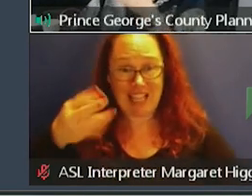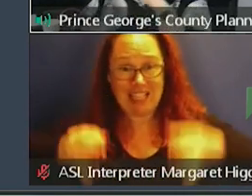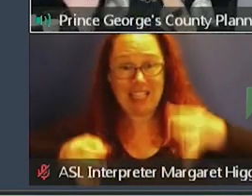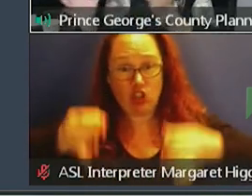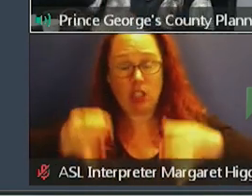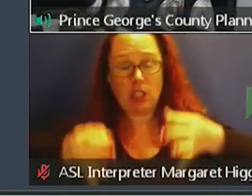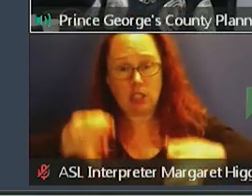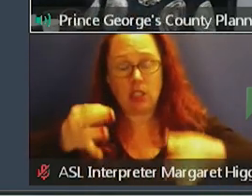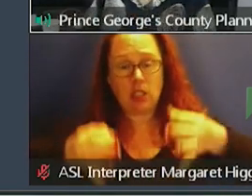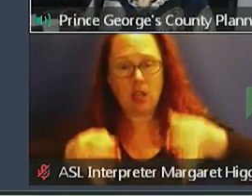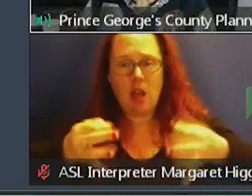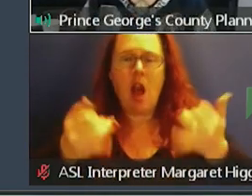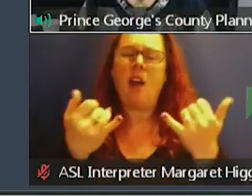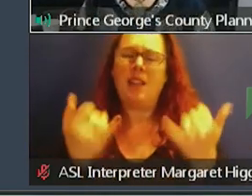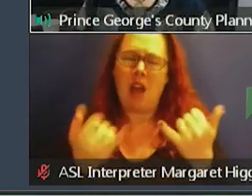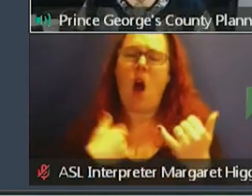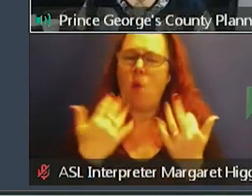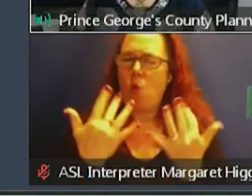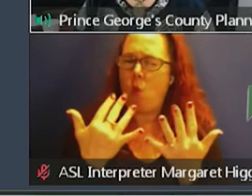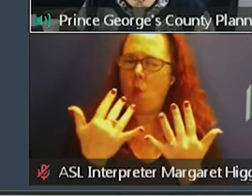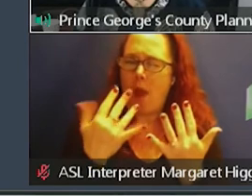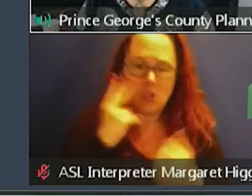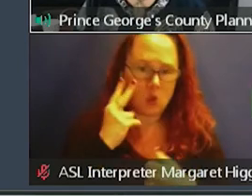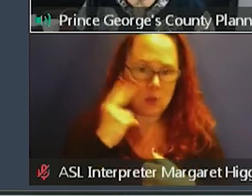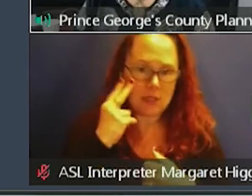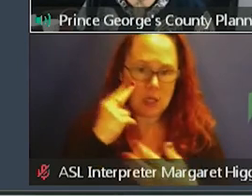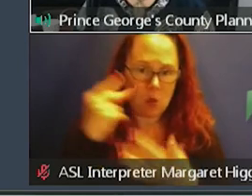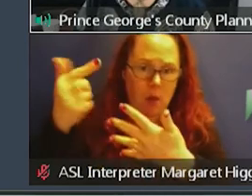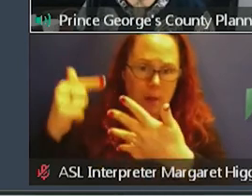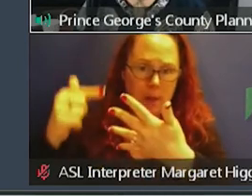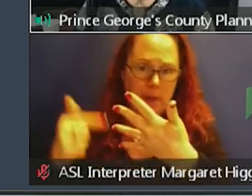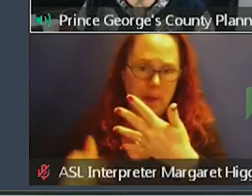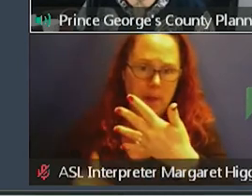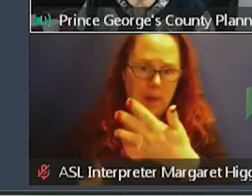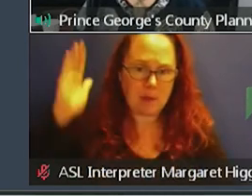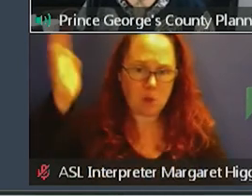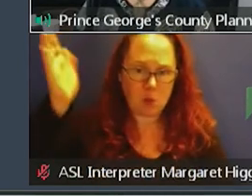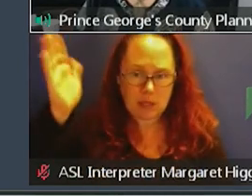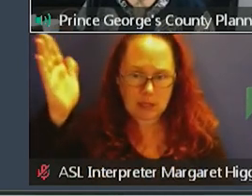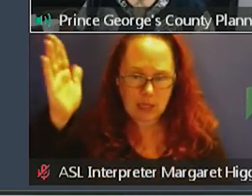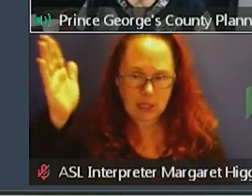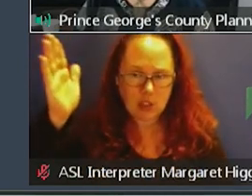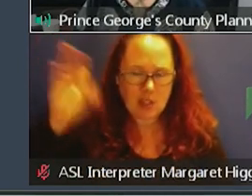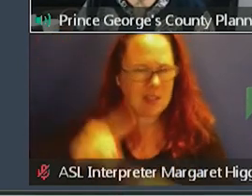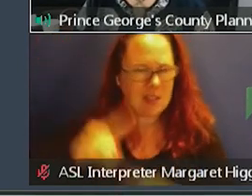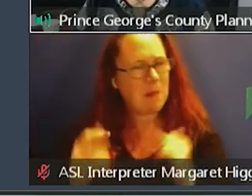I'm going to wait to see what everyone else has to say, but I'm thinking based on the questions that were,